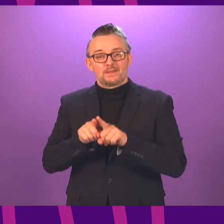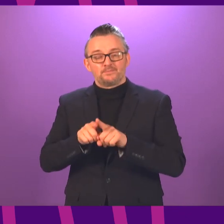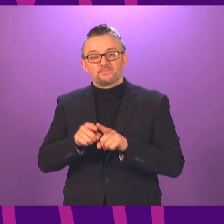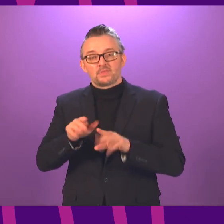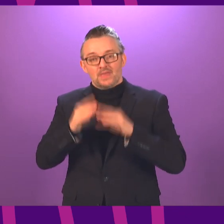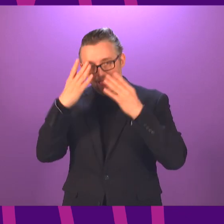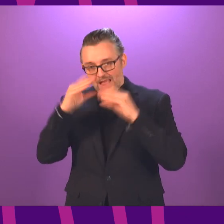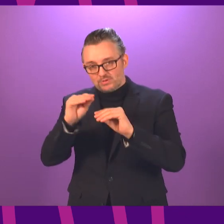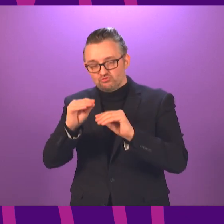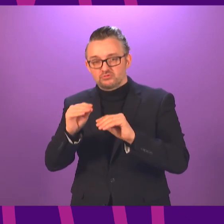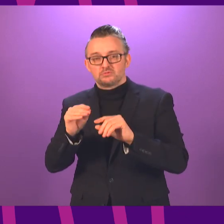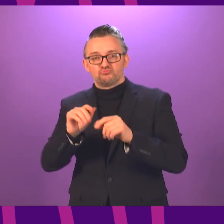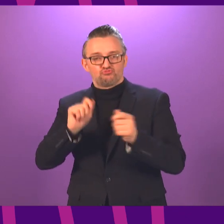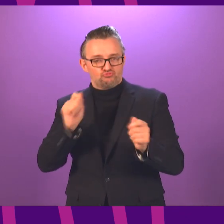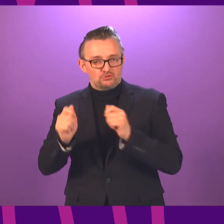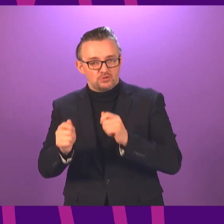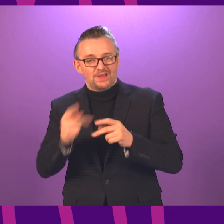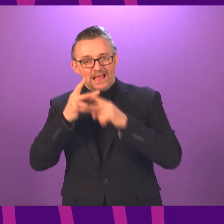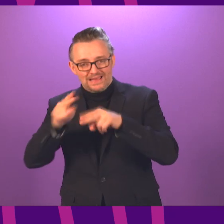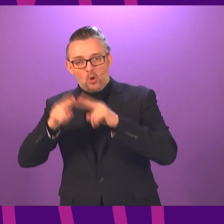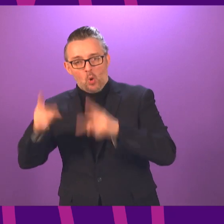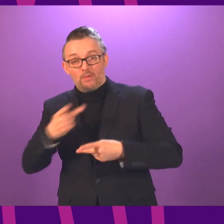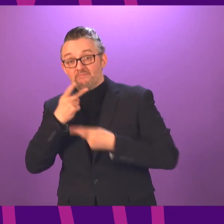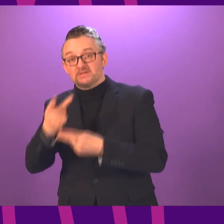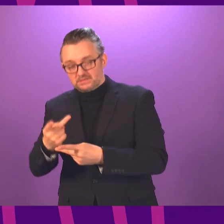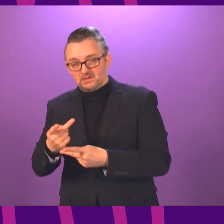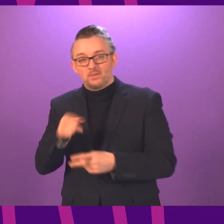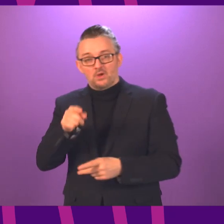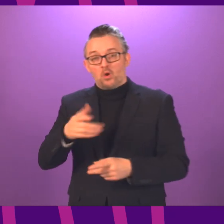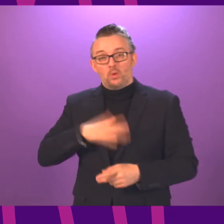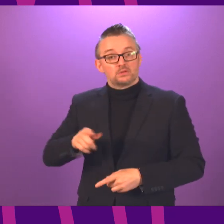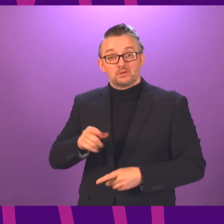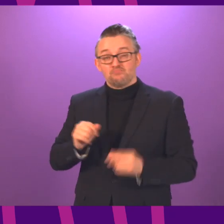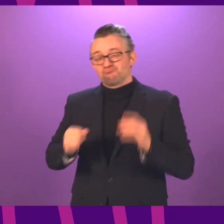and care home visiting. The immediate priority will continue to be the return of schools.